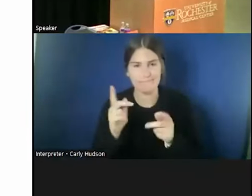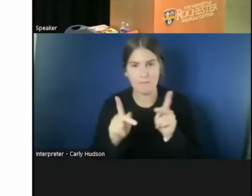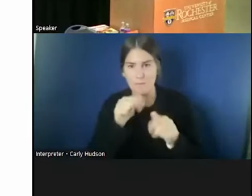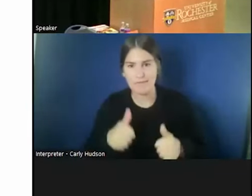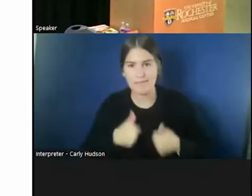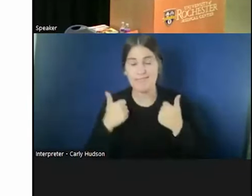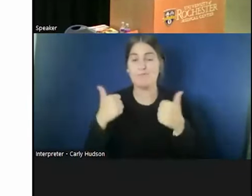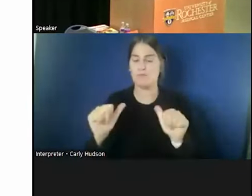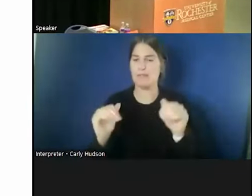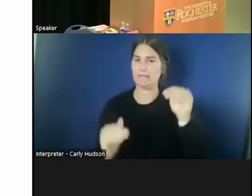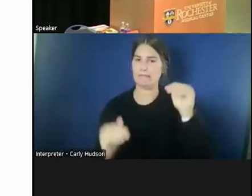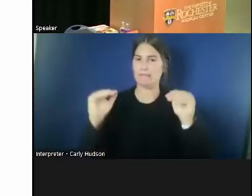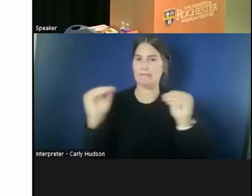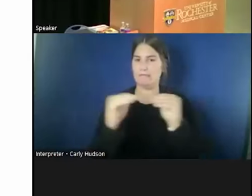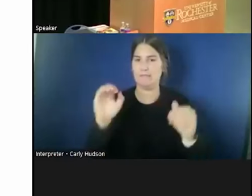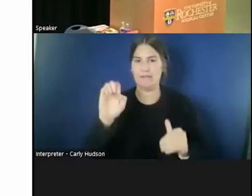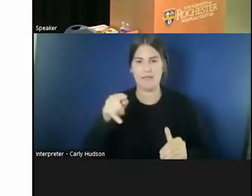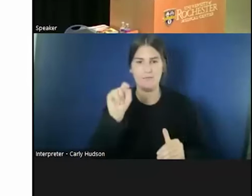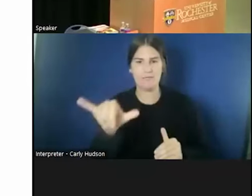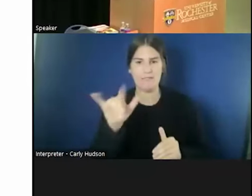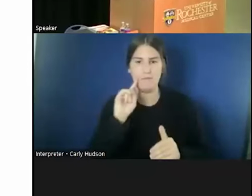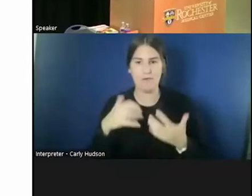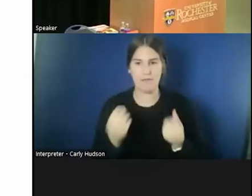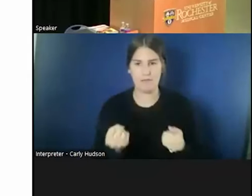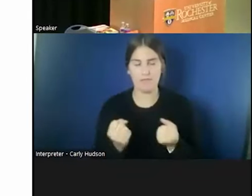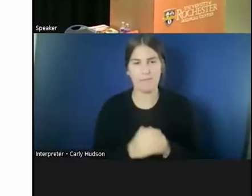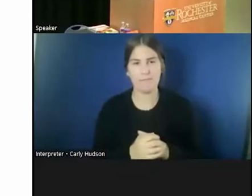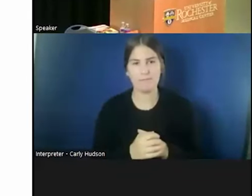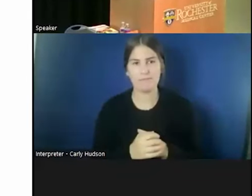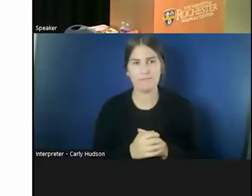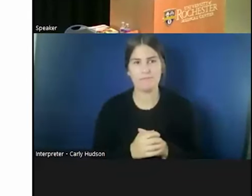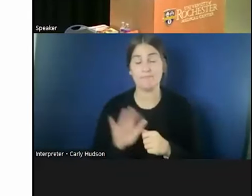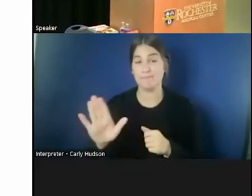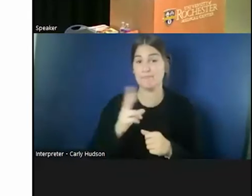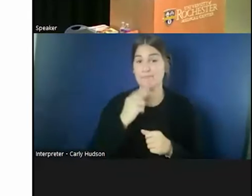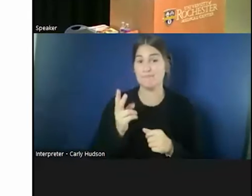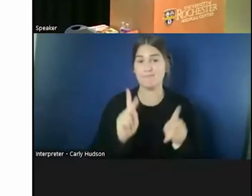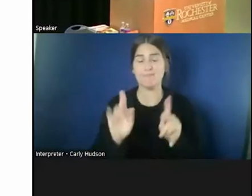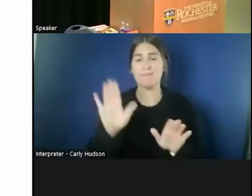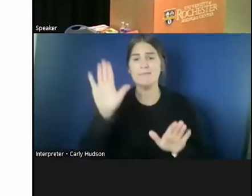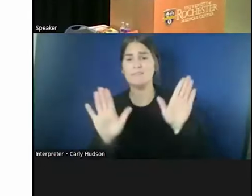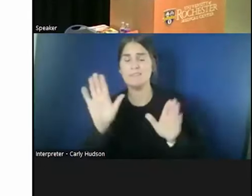Health Equity the concerns voiced by the areas fast growing Latino Community have gone unheard